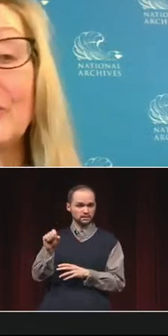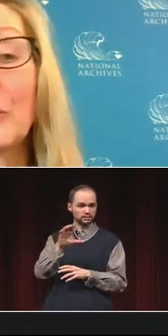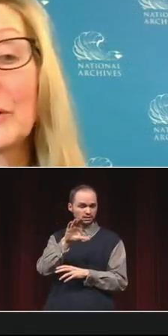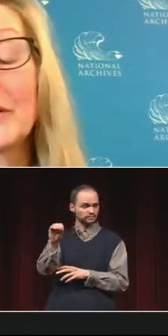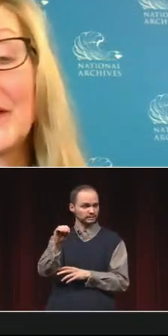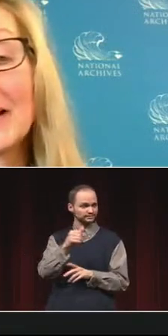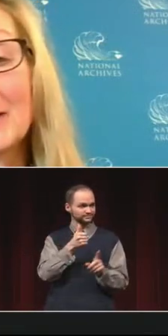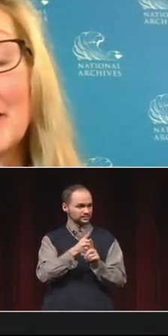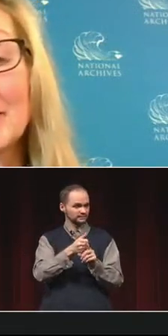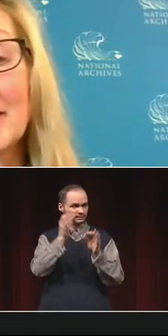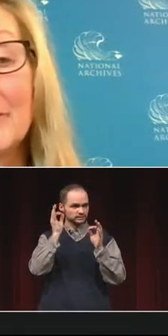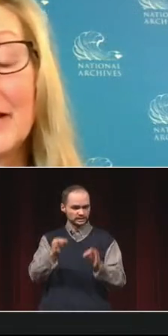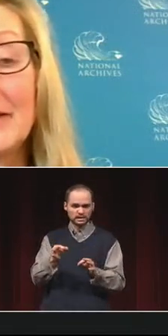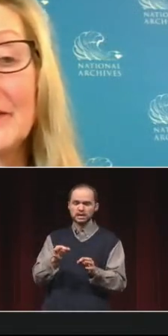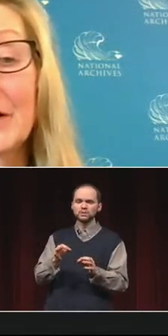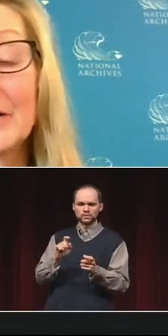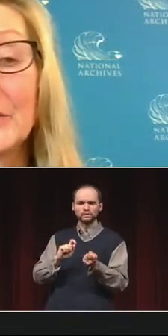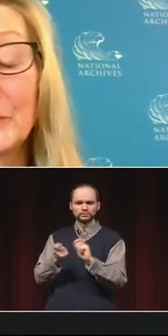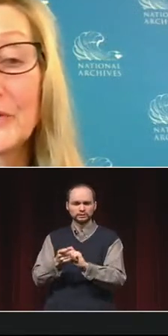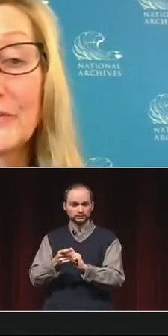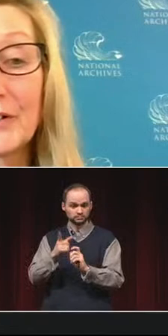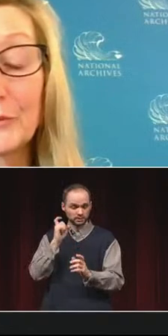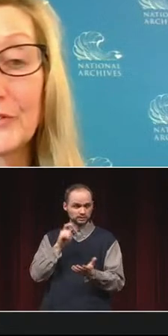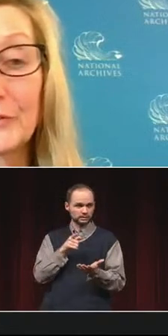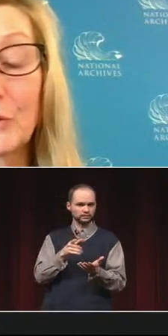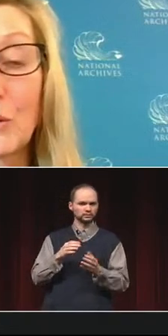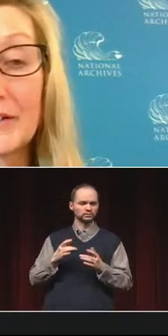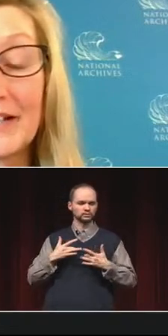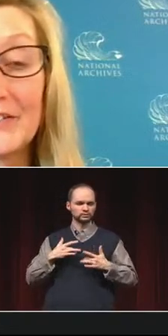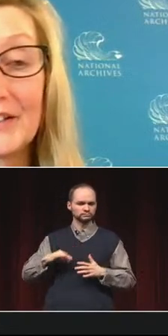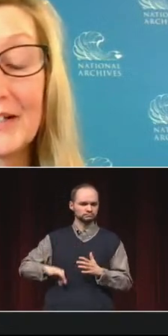Or did that come out, I know there was a federal district court case. Did it come out